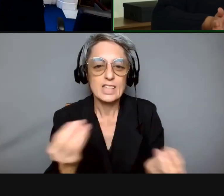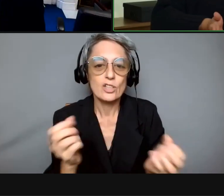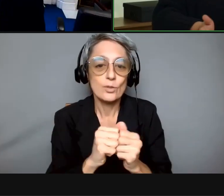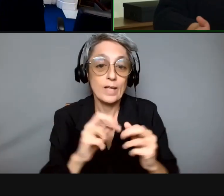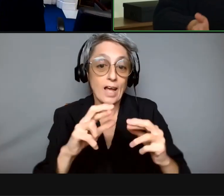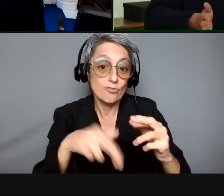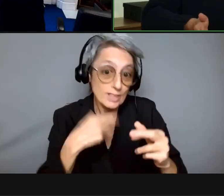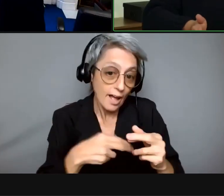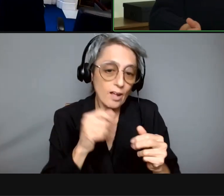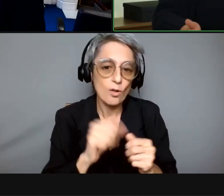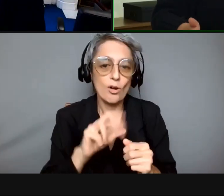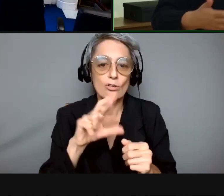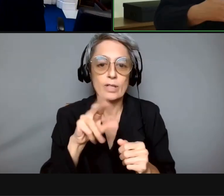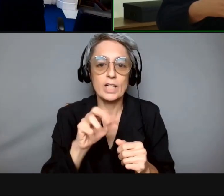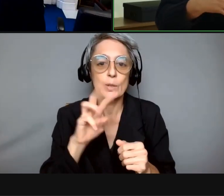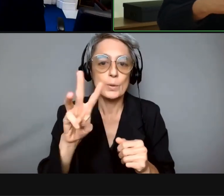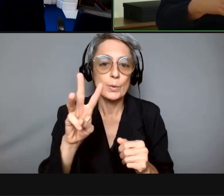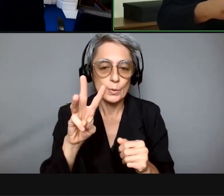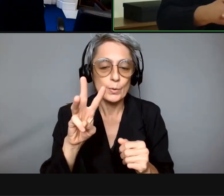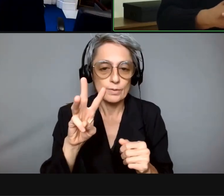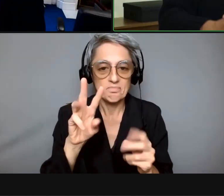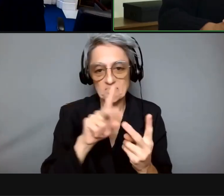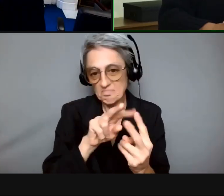So those are two separate but related goals.